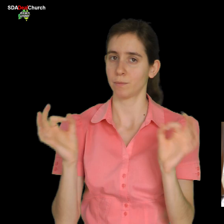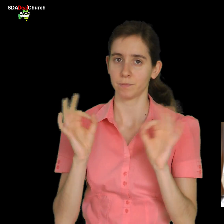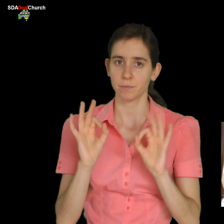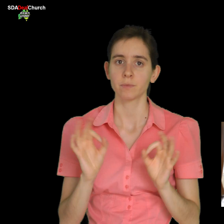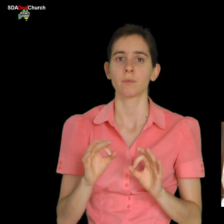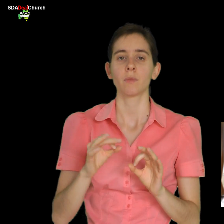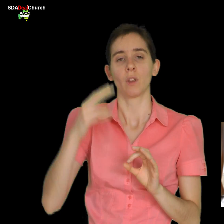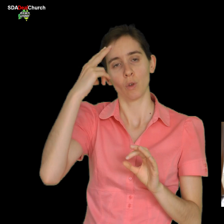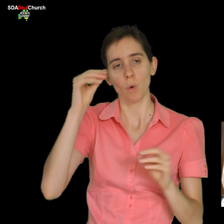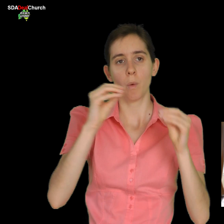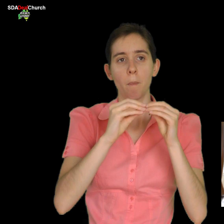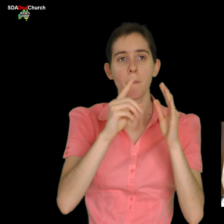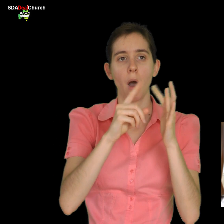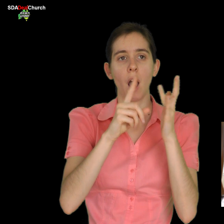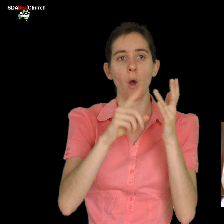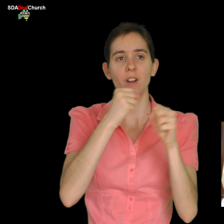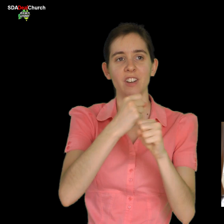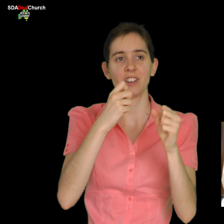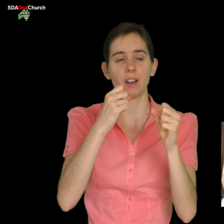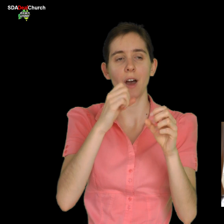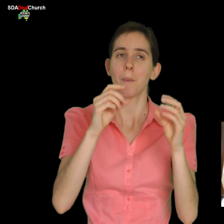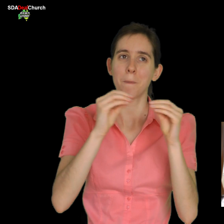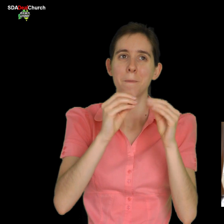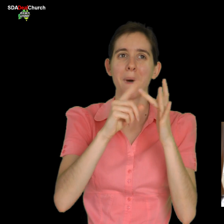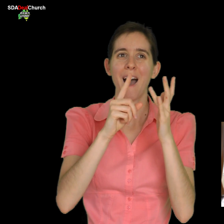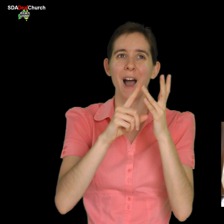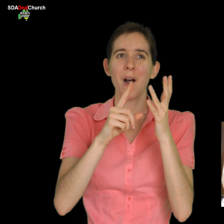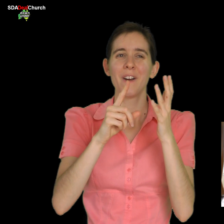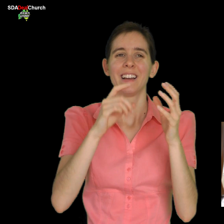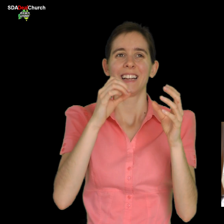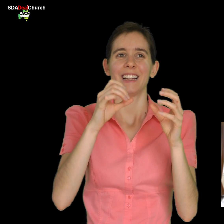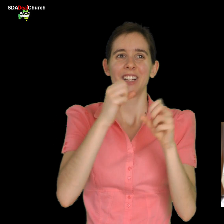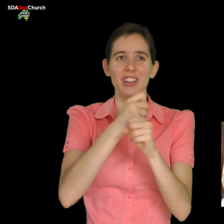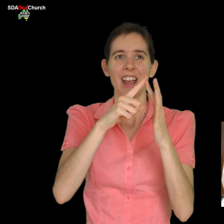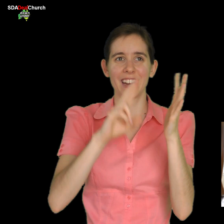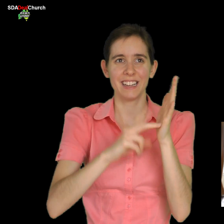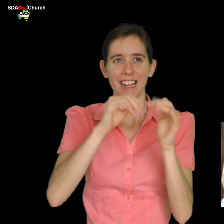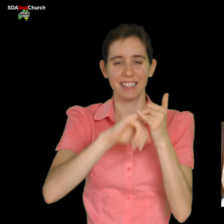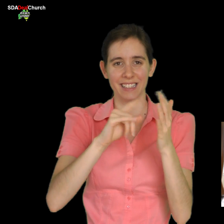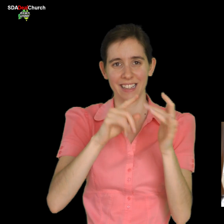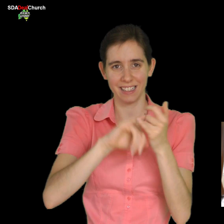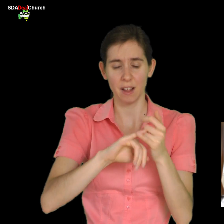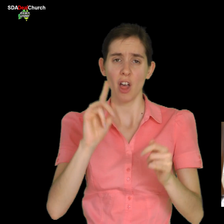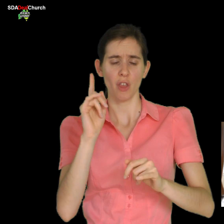or the chemical evolution of life. The first living cell would require hundreds